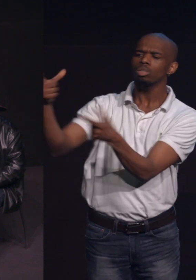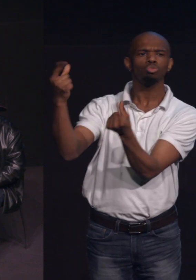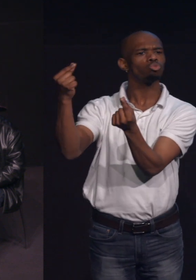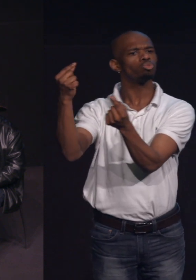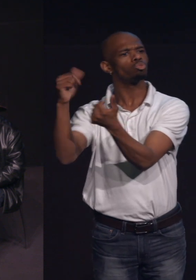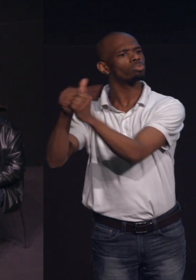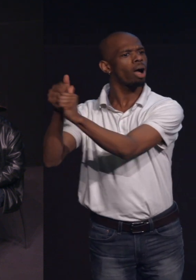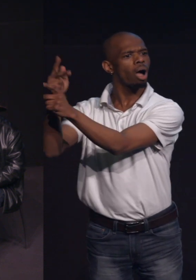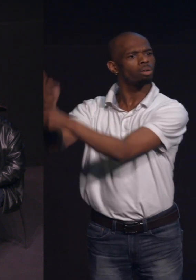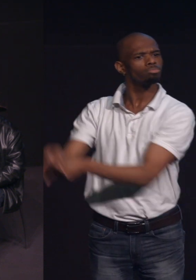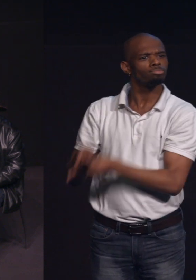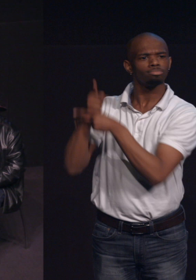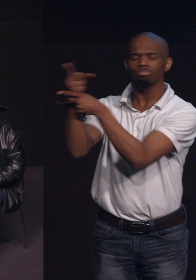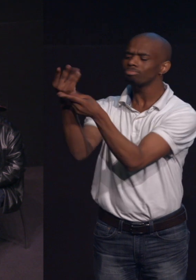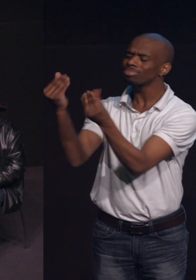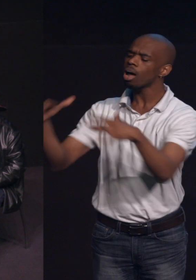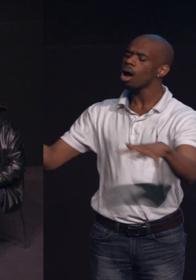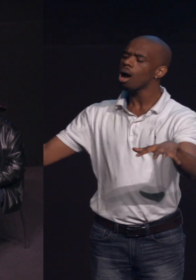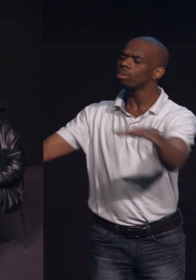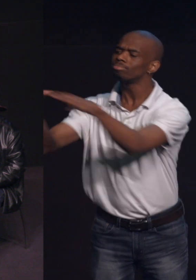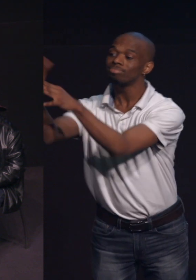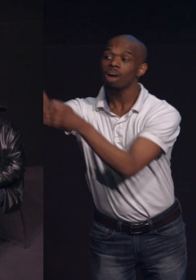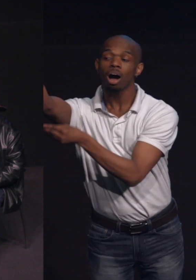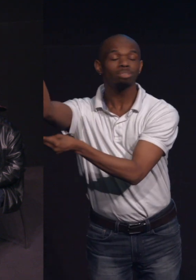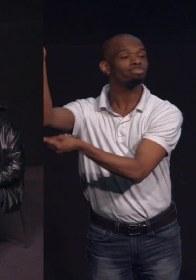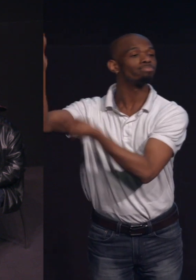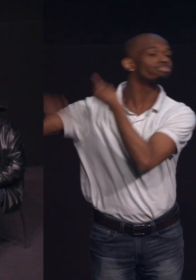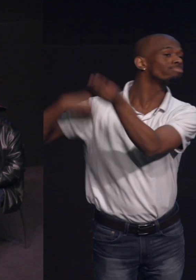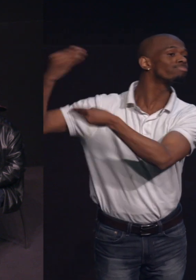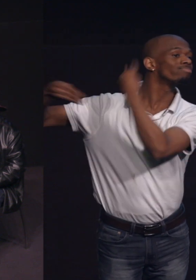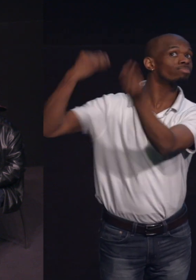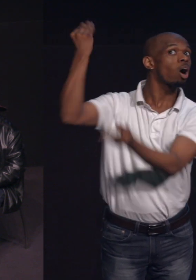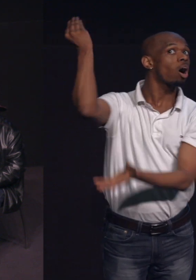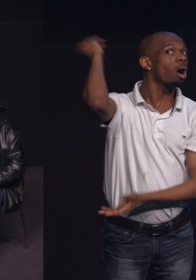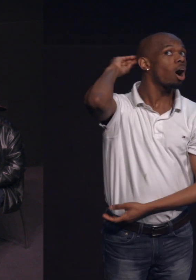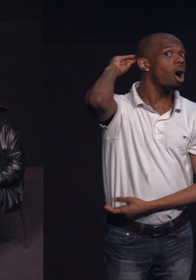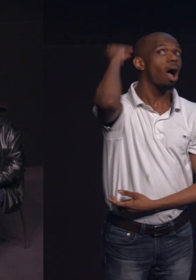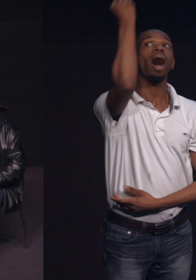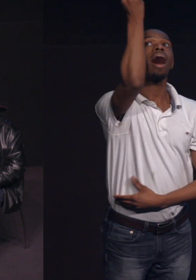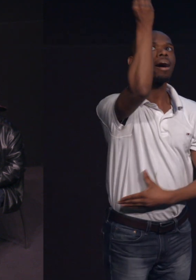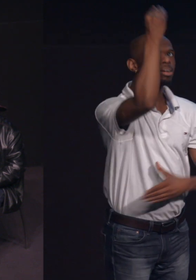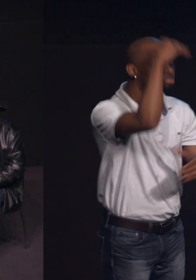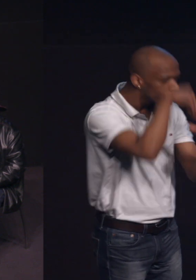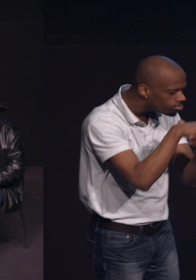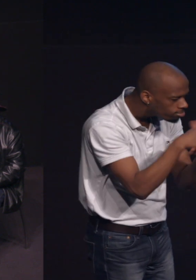So yes, we're practicing permaculture, but permaculture just took all that stuff from indigenous people from all over the world.